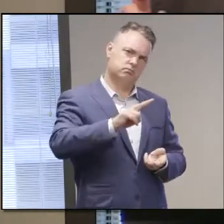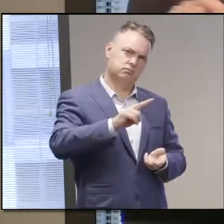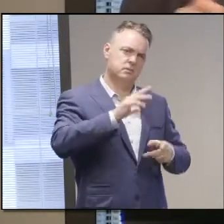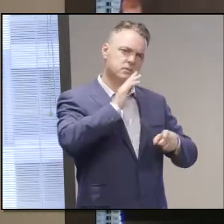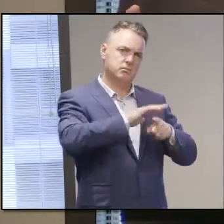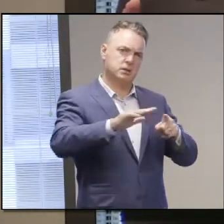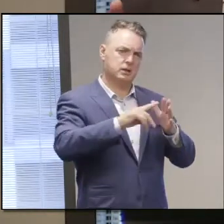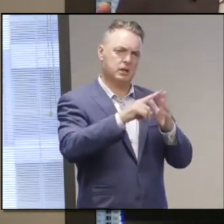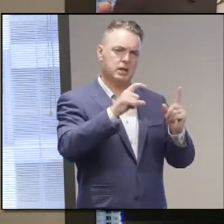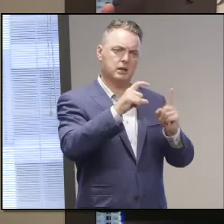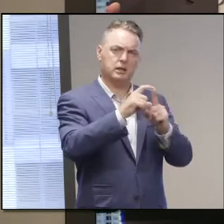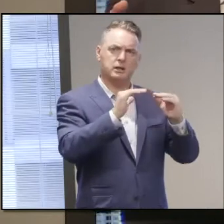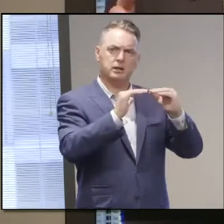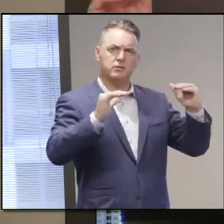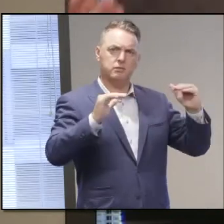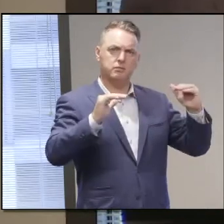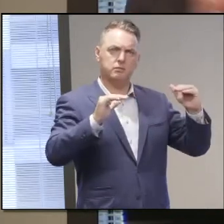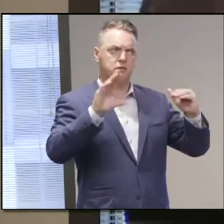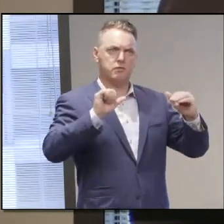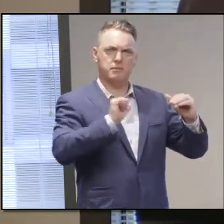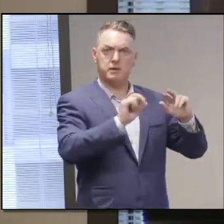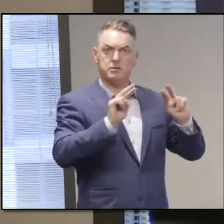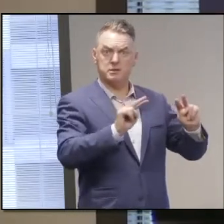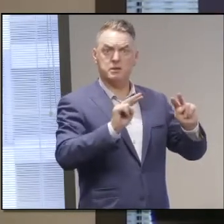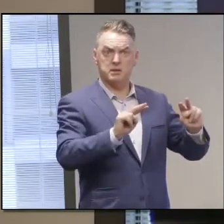through their biomonitoring program, after they took that out of their gasoline,